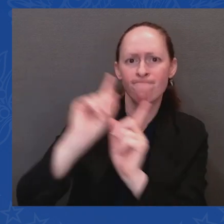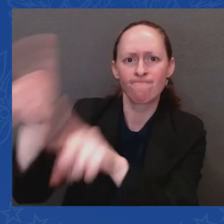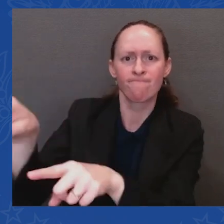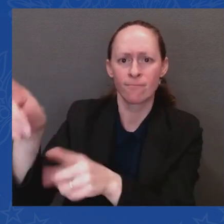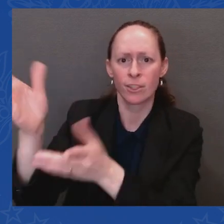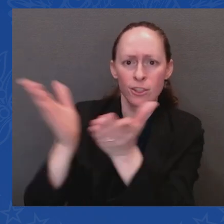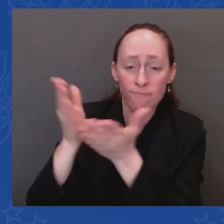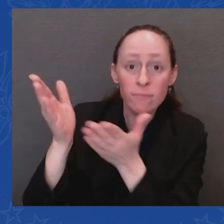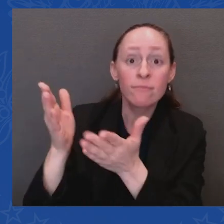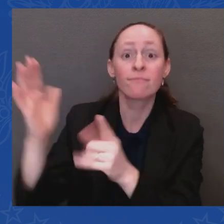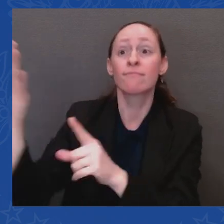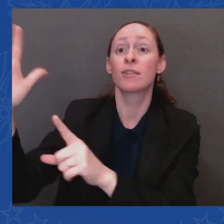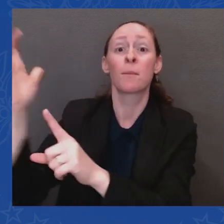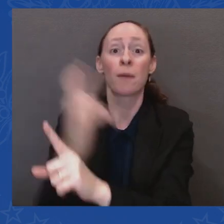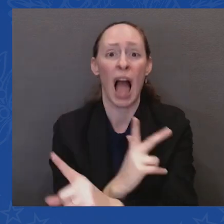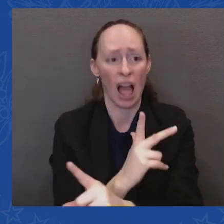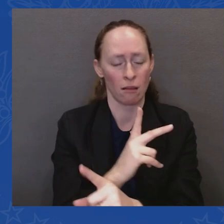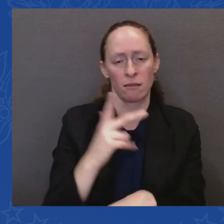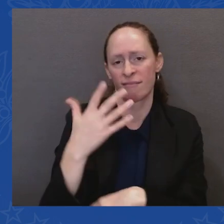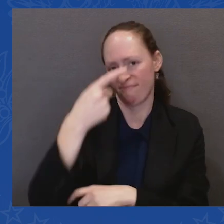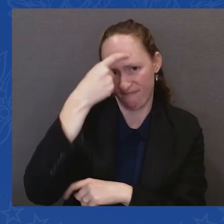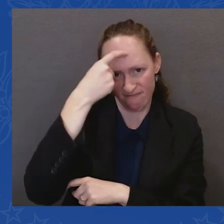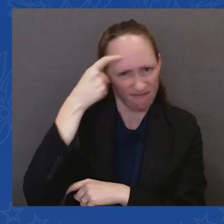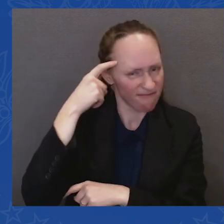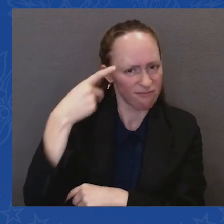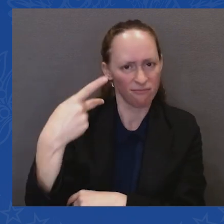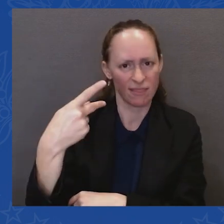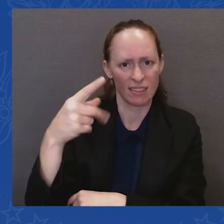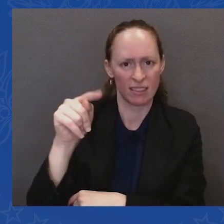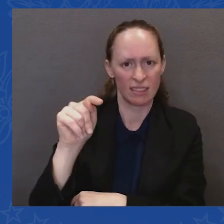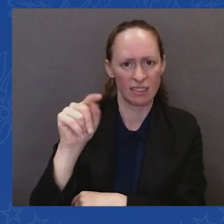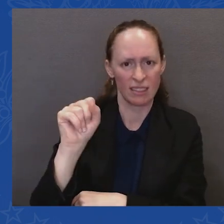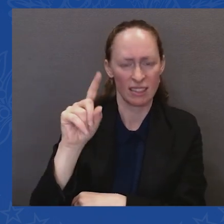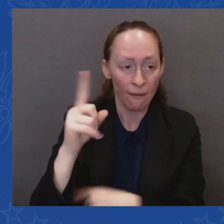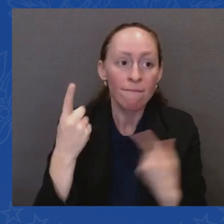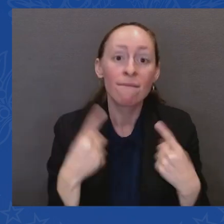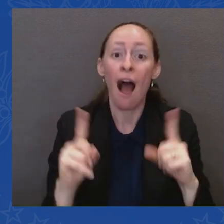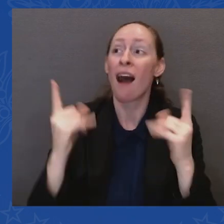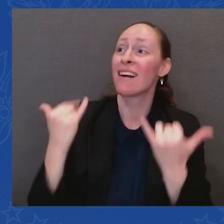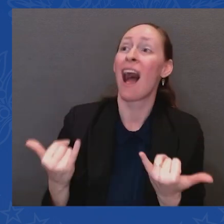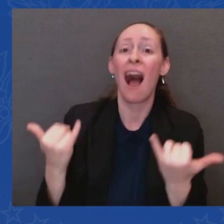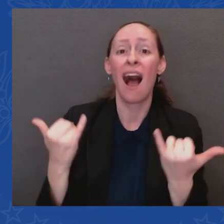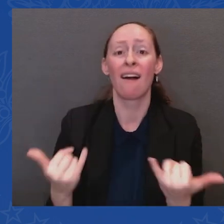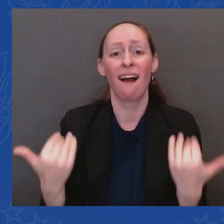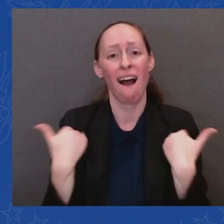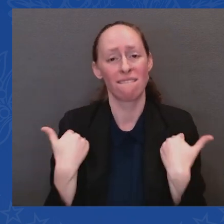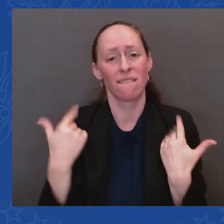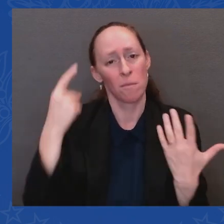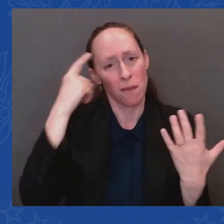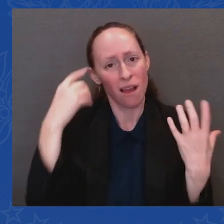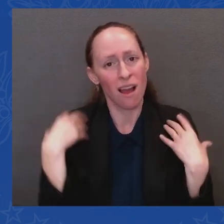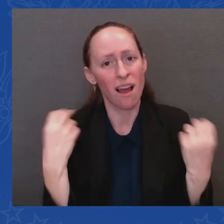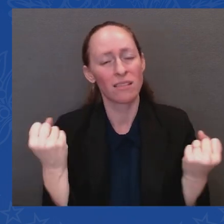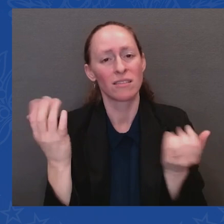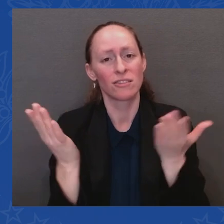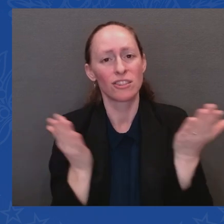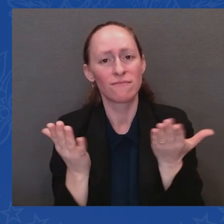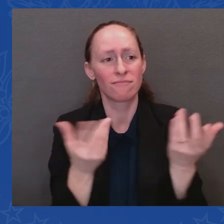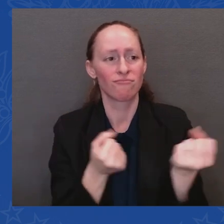finally is able to receive tailored mental health care that has changed his life. It matters to the vet from Utah.